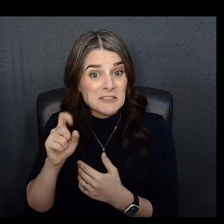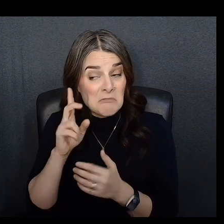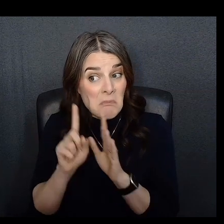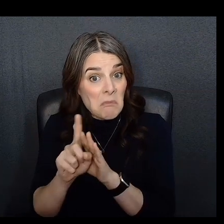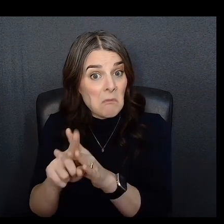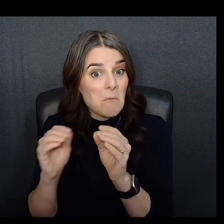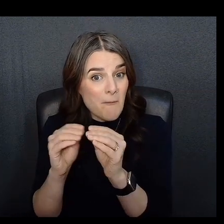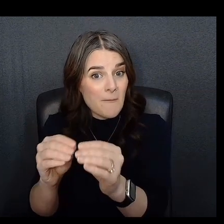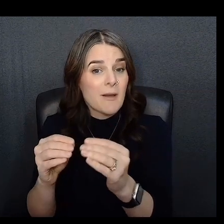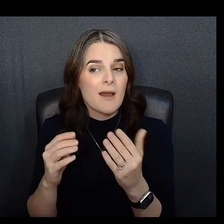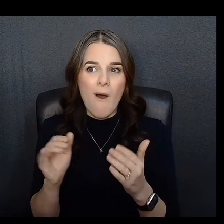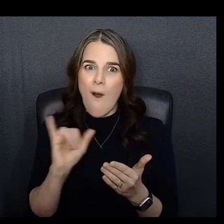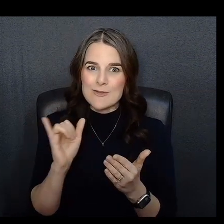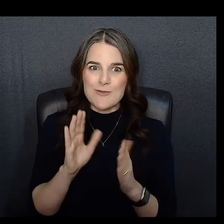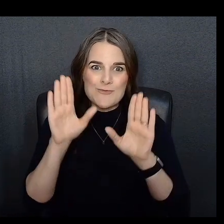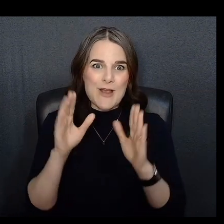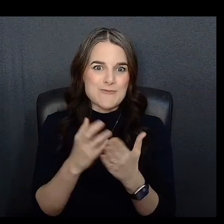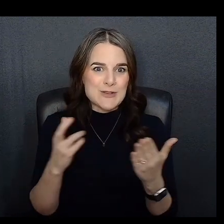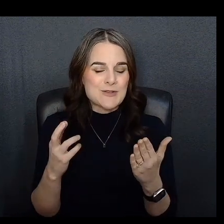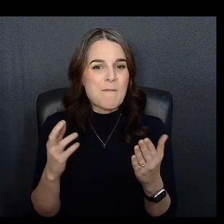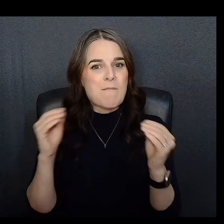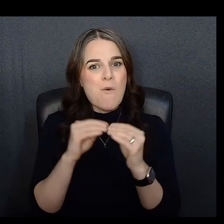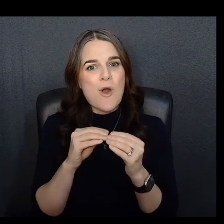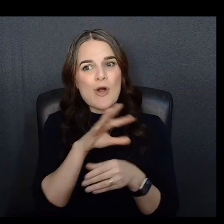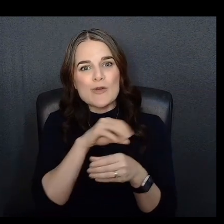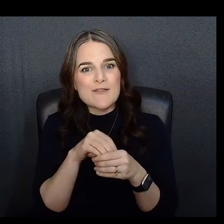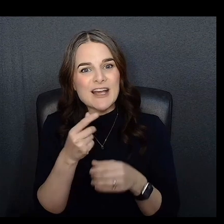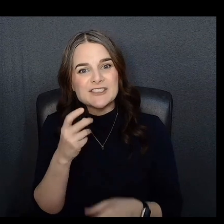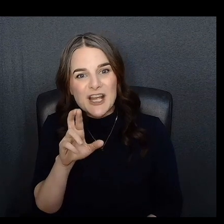with more inclusive gender and sexual identity page sets